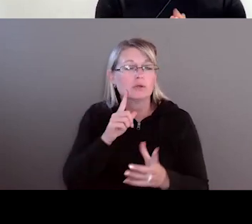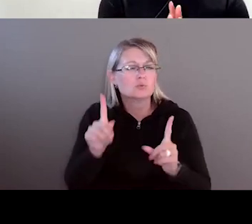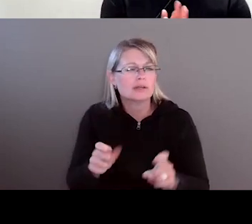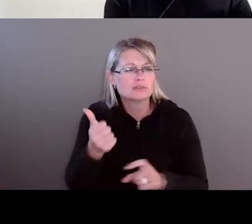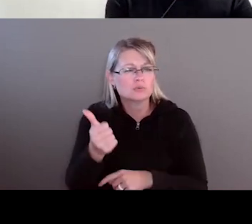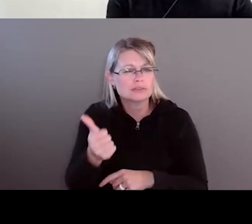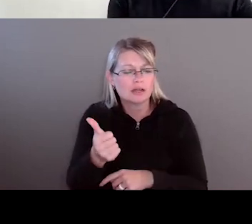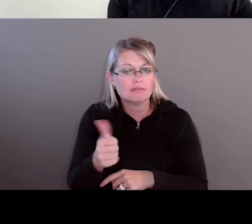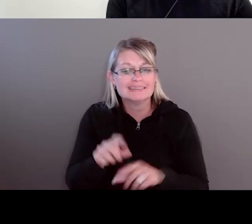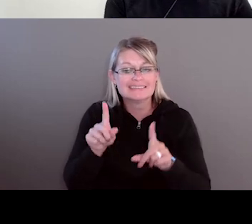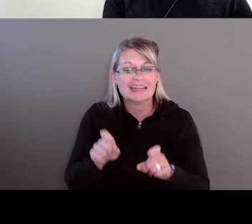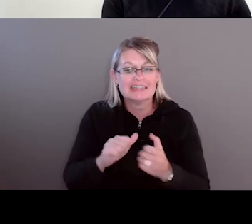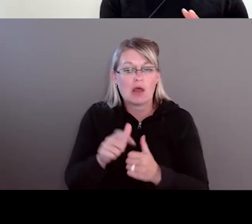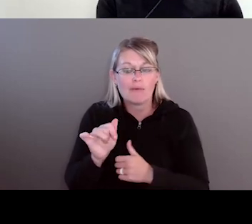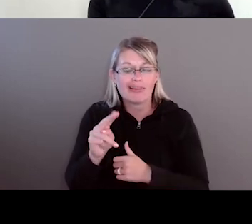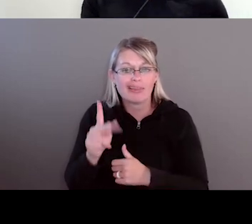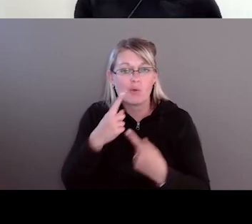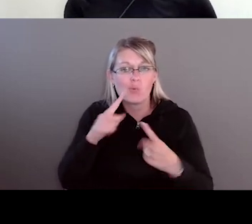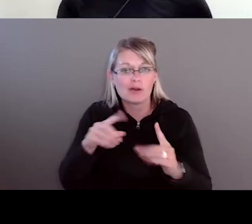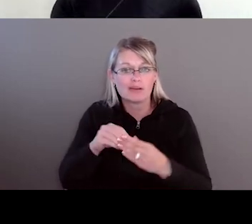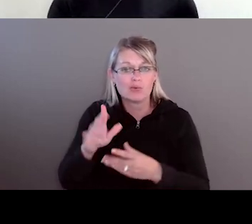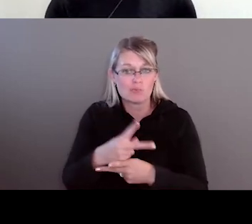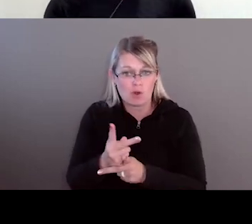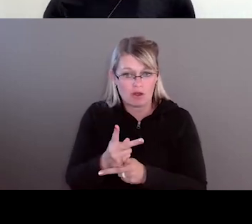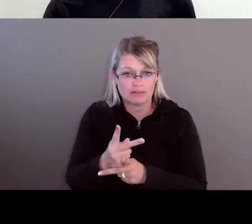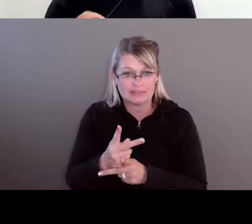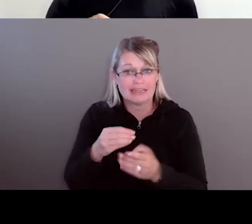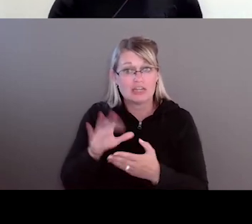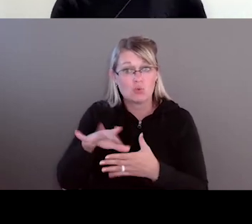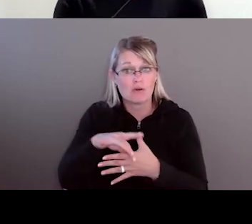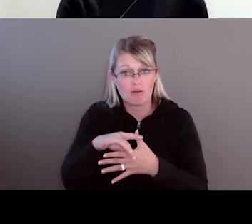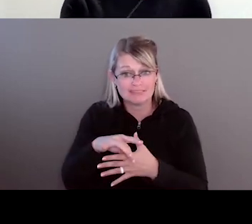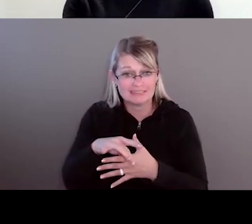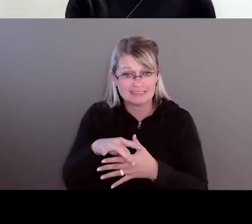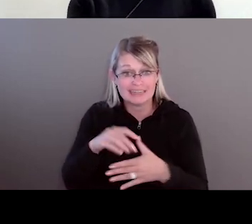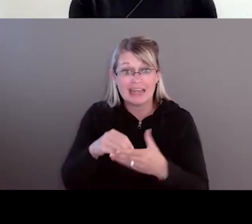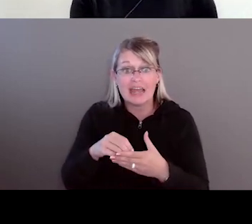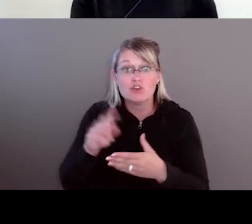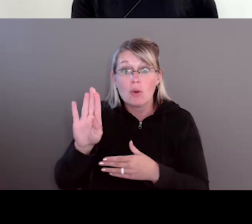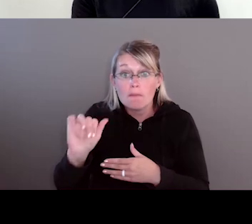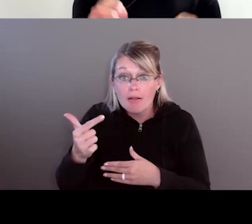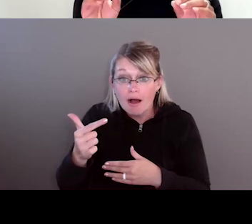test how your links work in your product and your content, even in your blog posts,